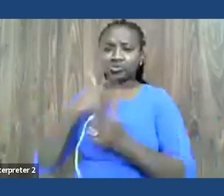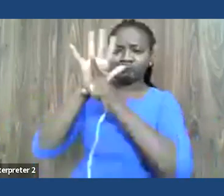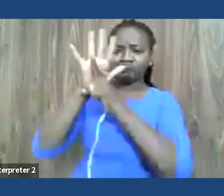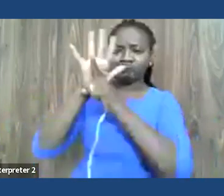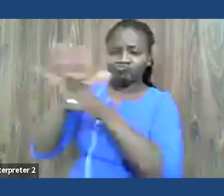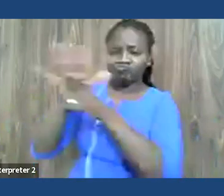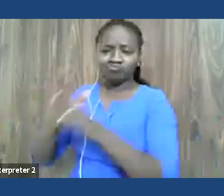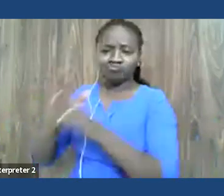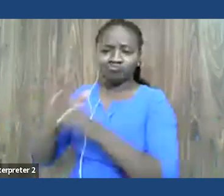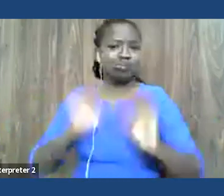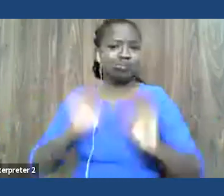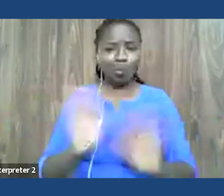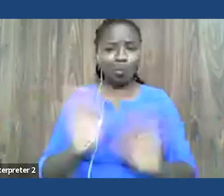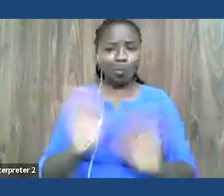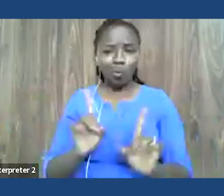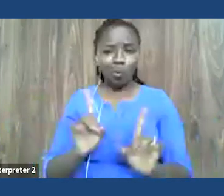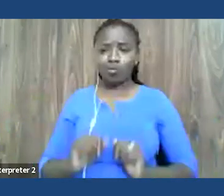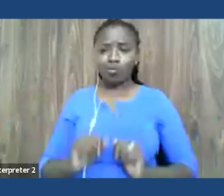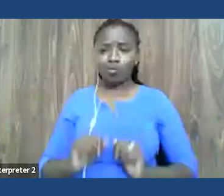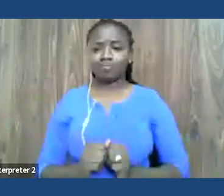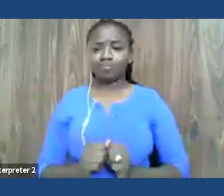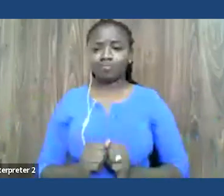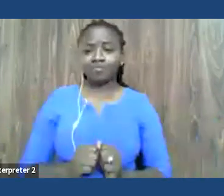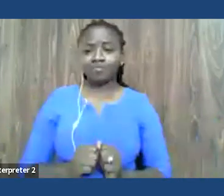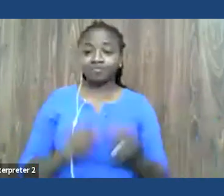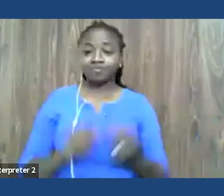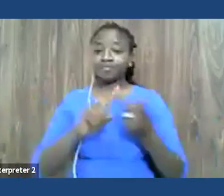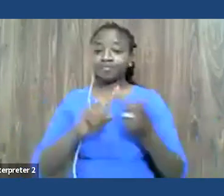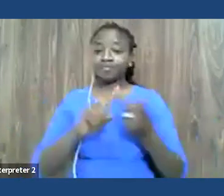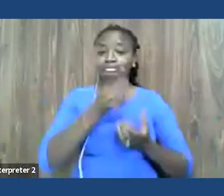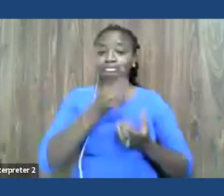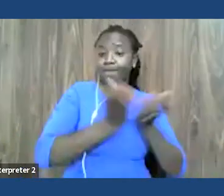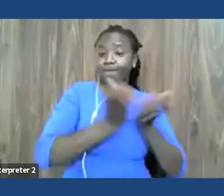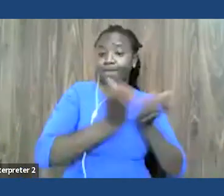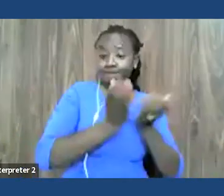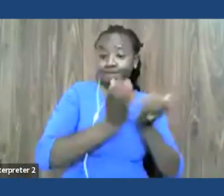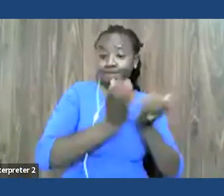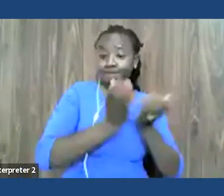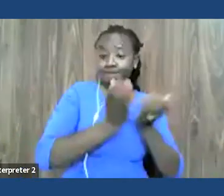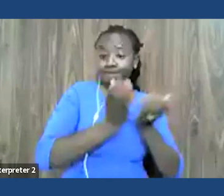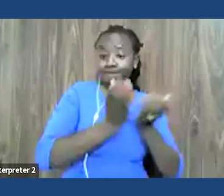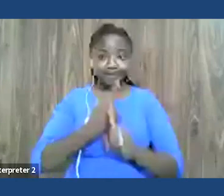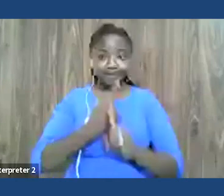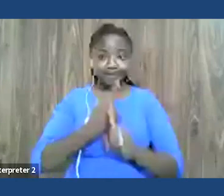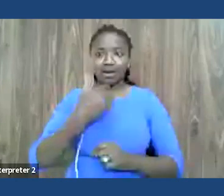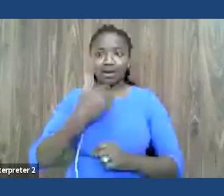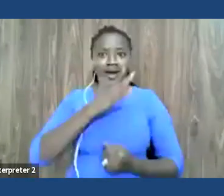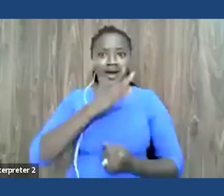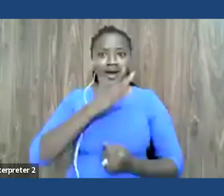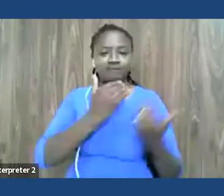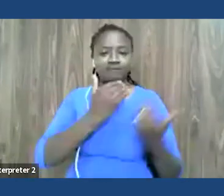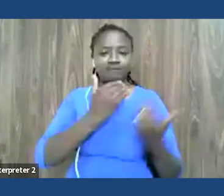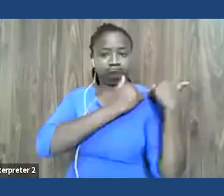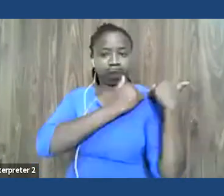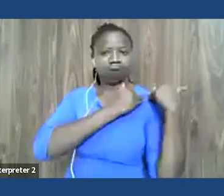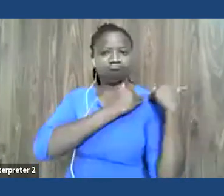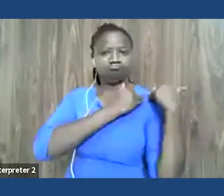things that they're involved in. Business has a role to play in promoting these standards.